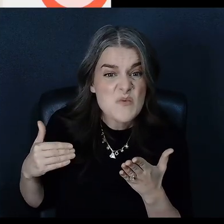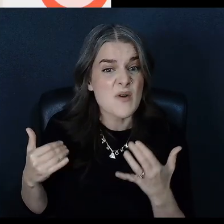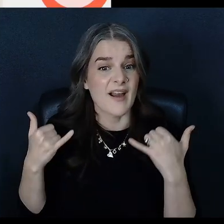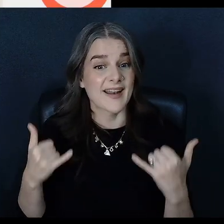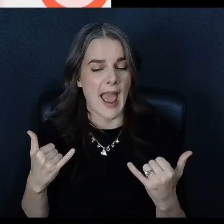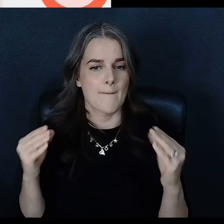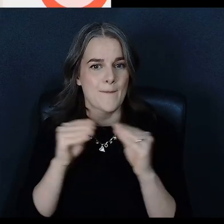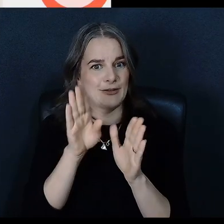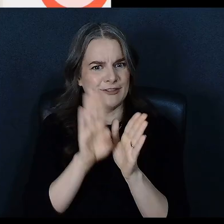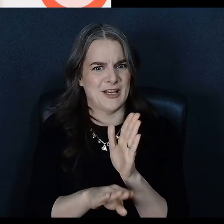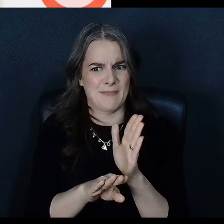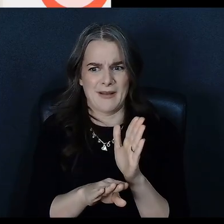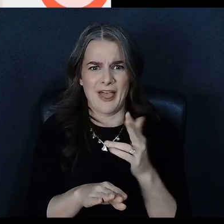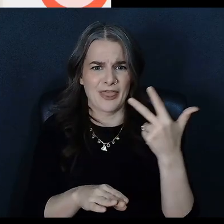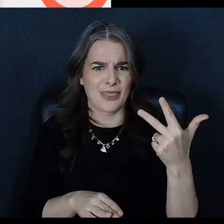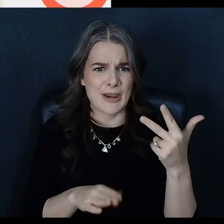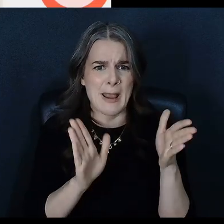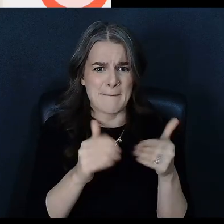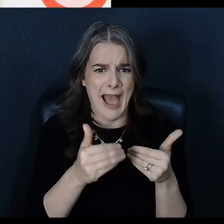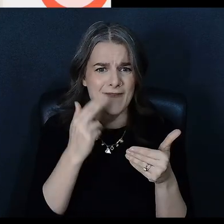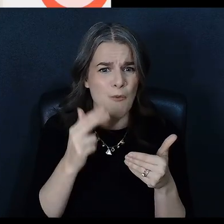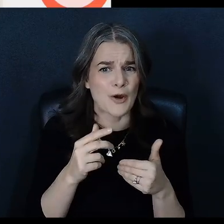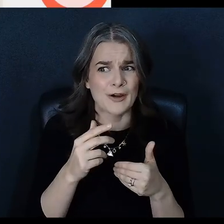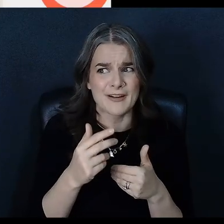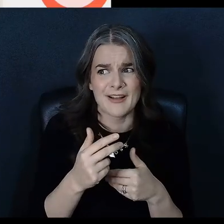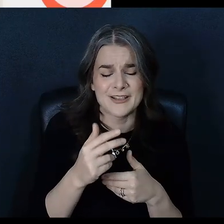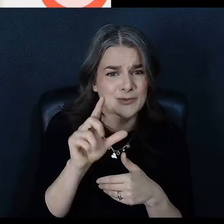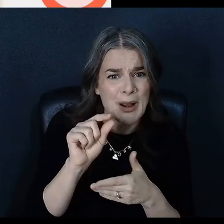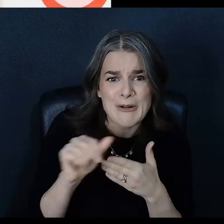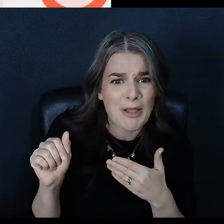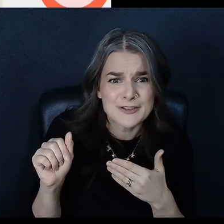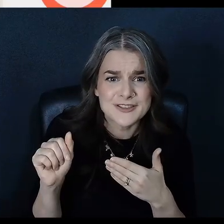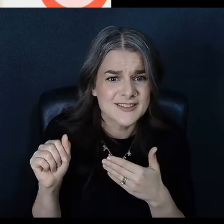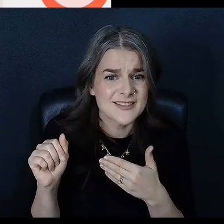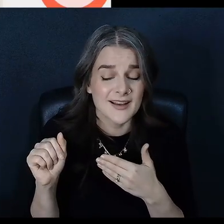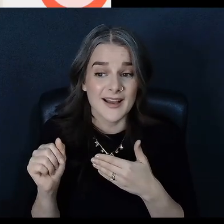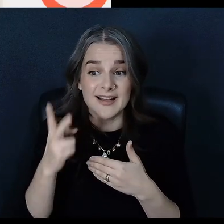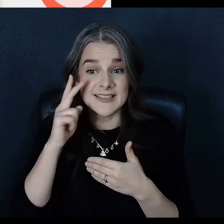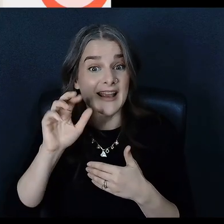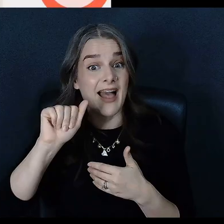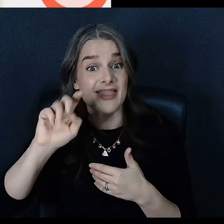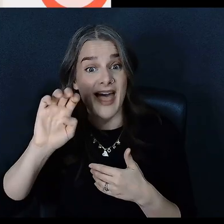I showed you the picture of the Amazon Alexa before. The smallest one with the screen, so that's the Show,